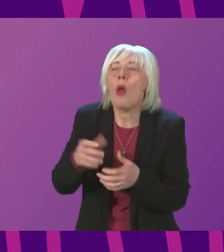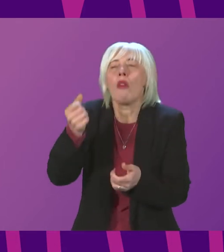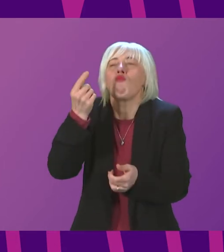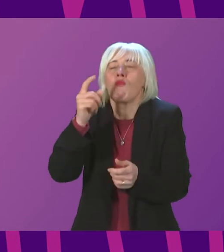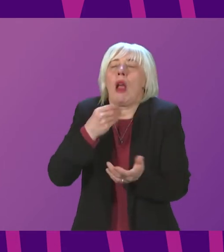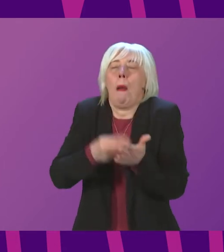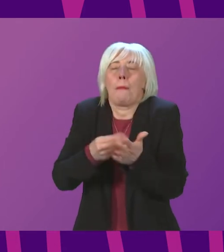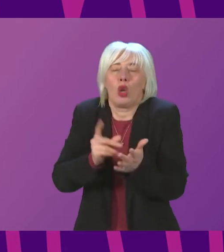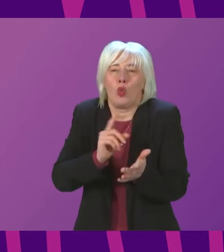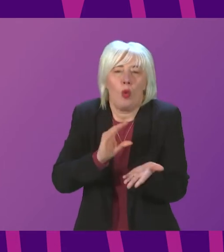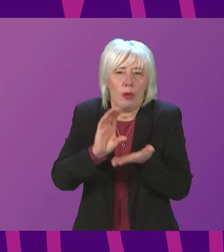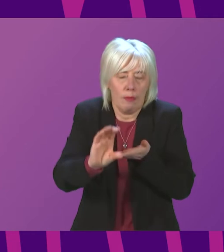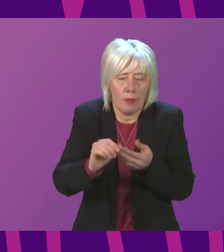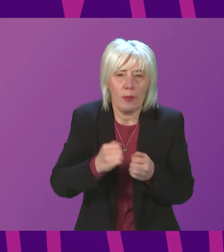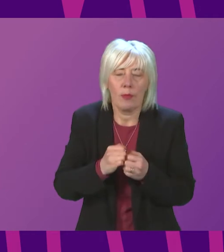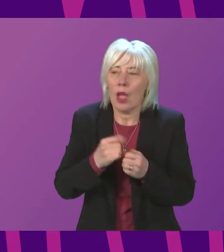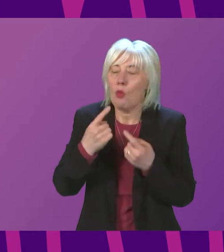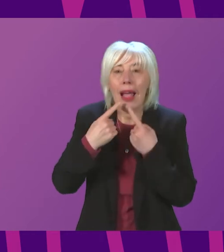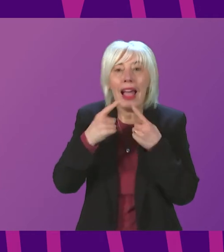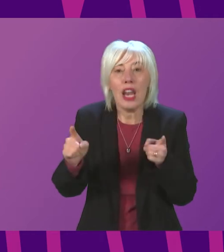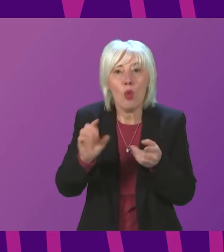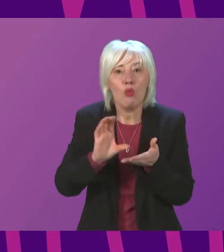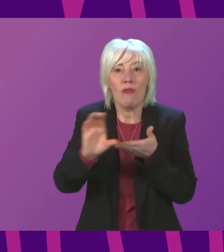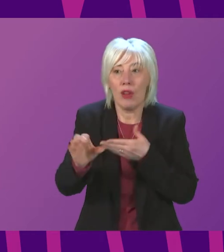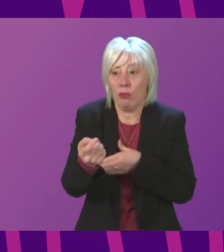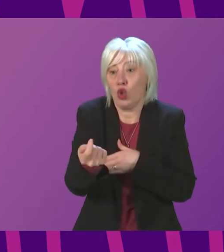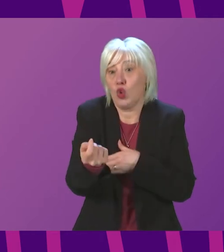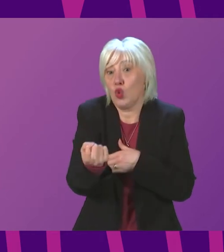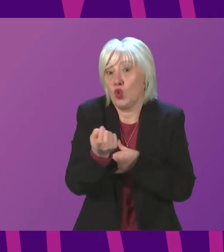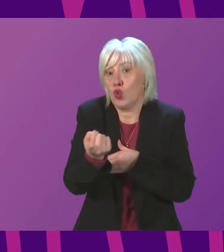We will make announcements about funding in due course, as we do that work.